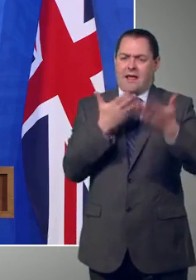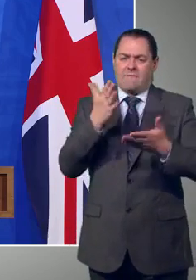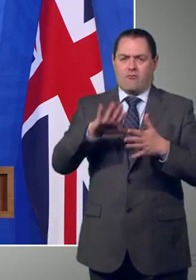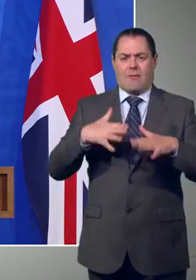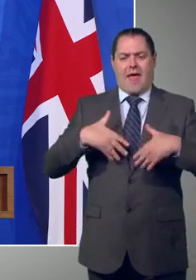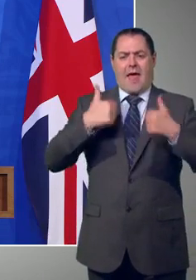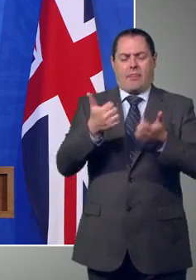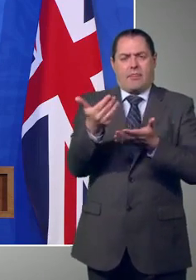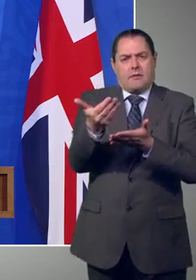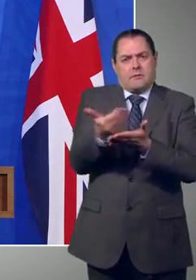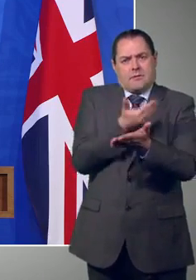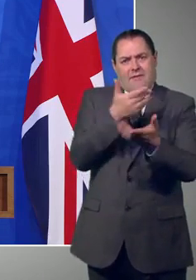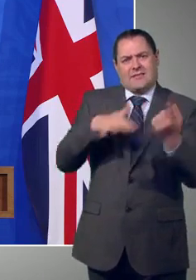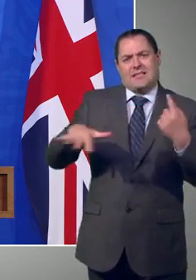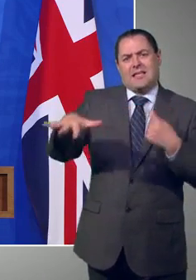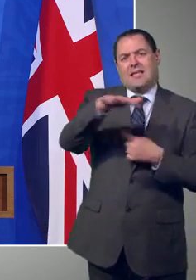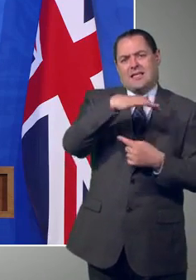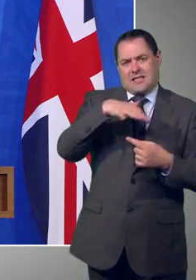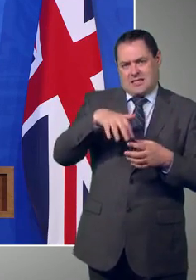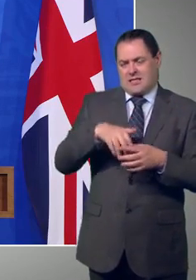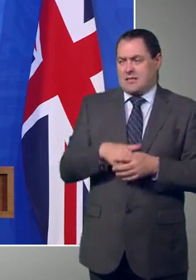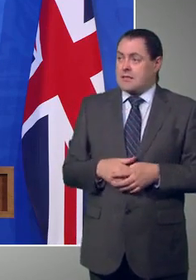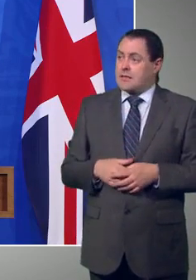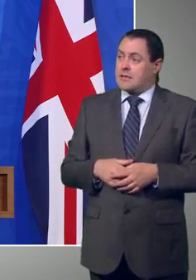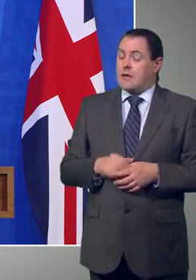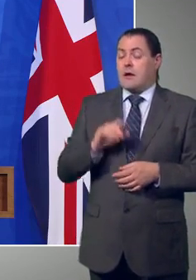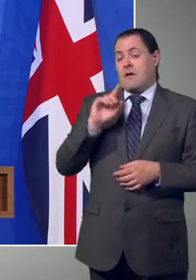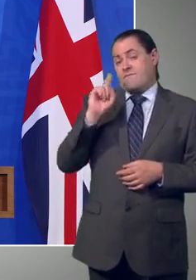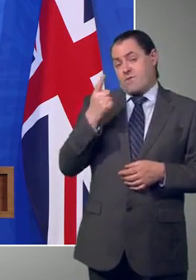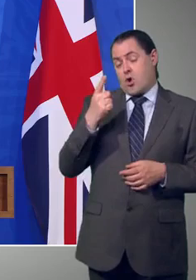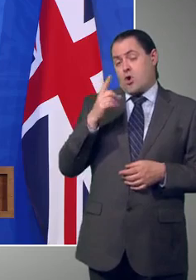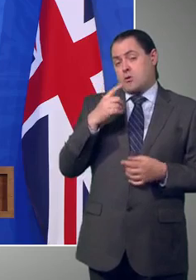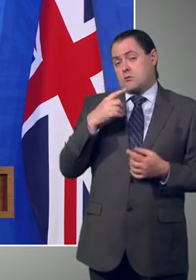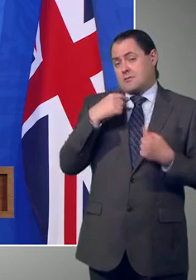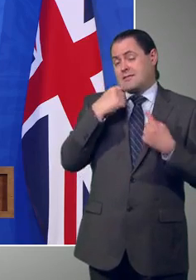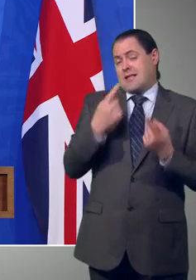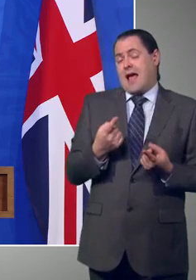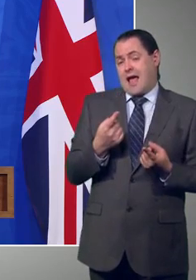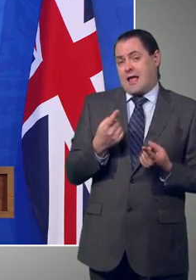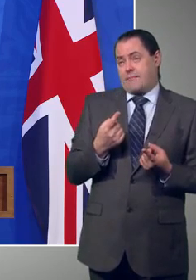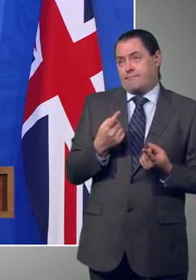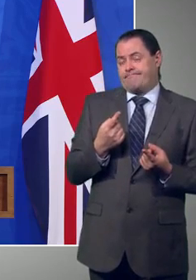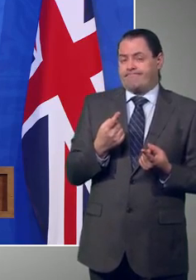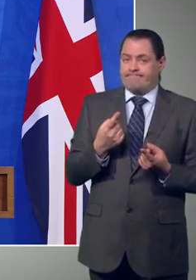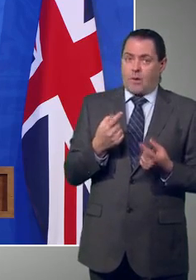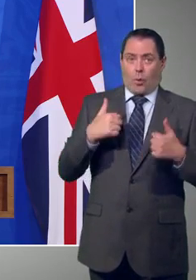view, but what I'd say, first and foremost is obviously we